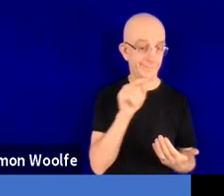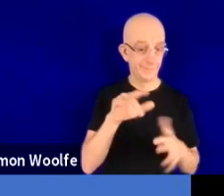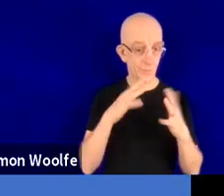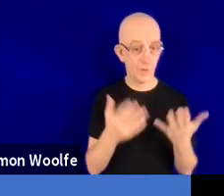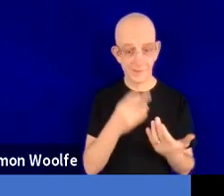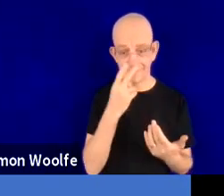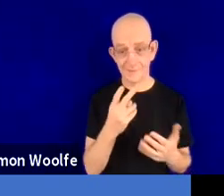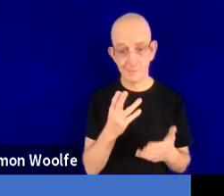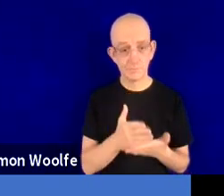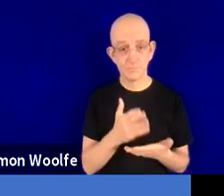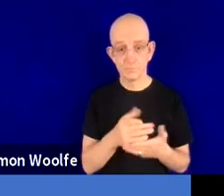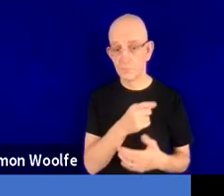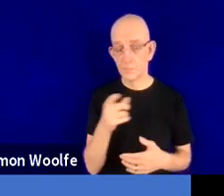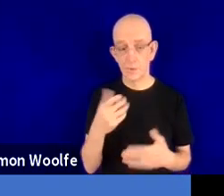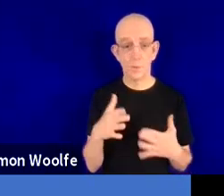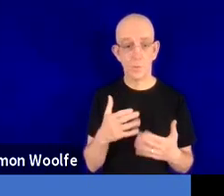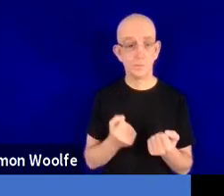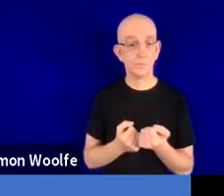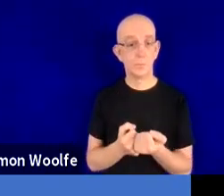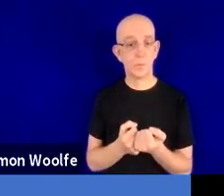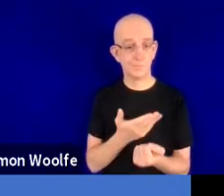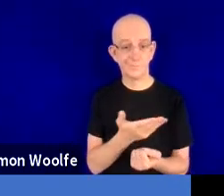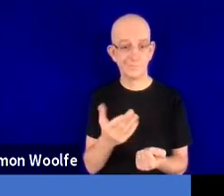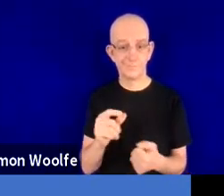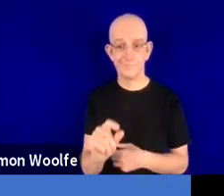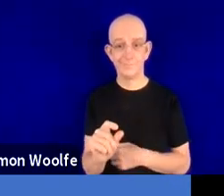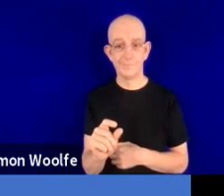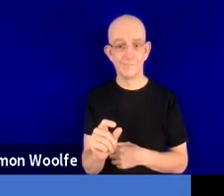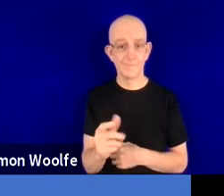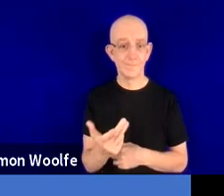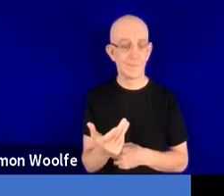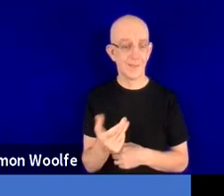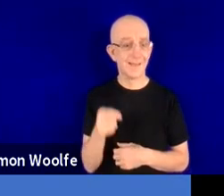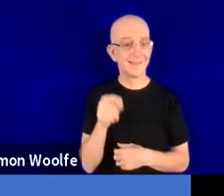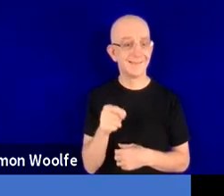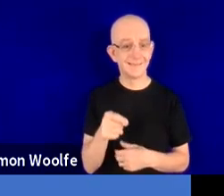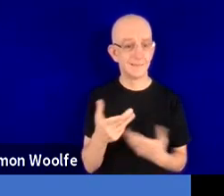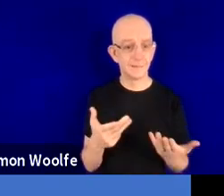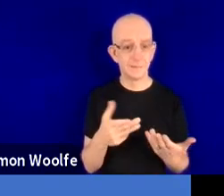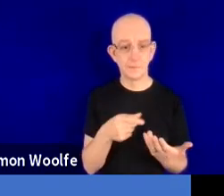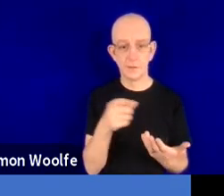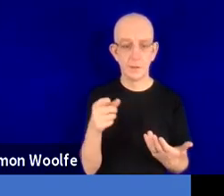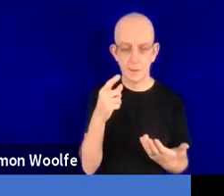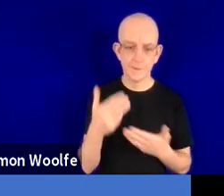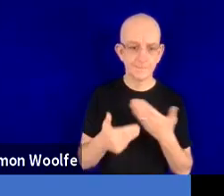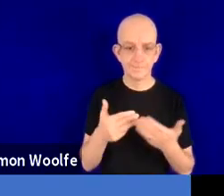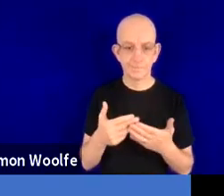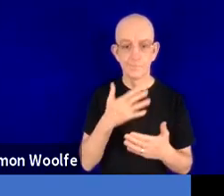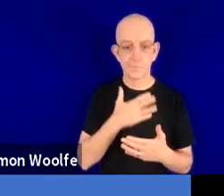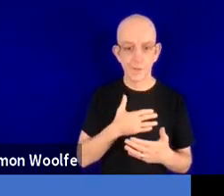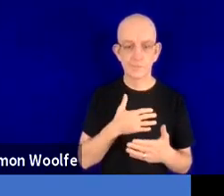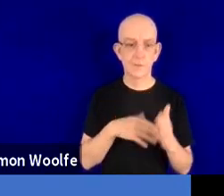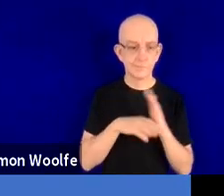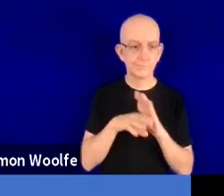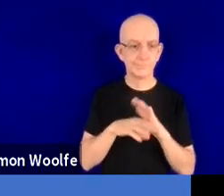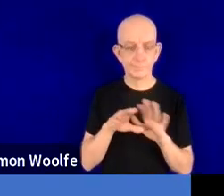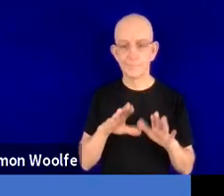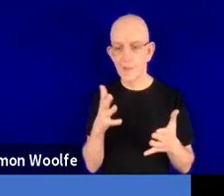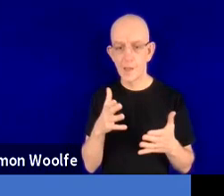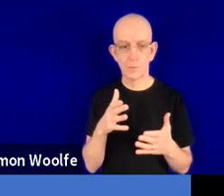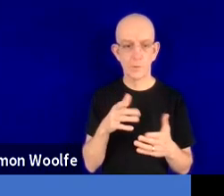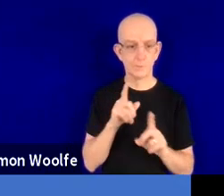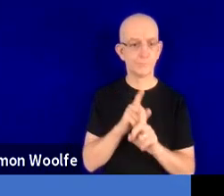or caregiver first person support allowances like South Africa, Vietnam, Cook Islands. Usually amounts are low. It's given to the family members